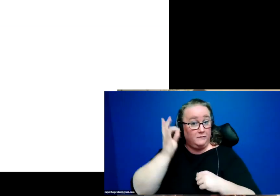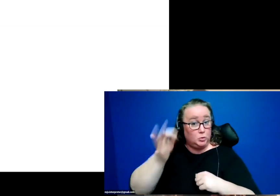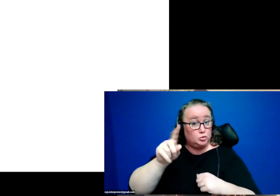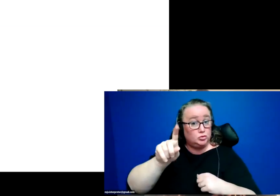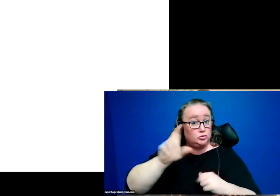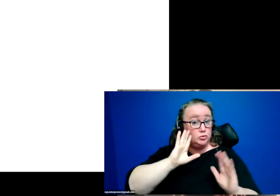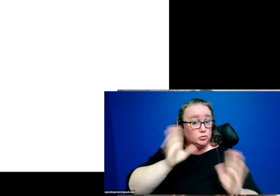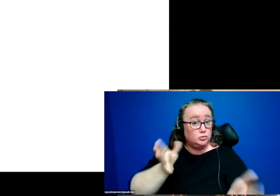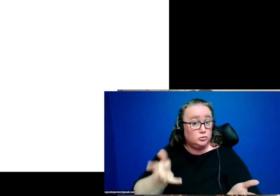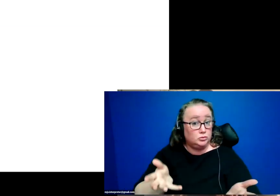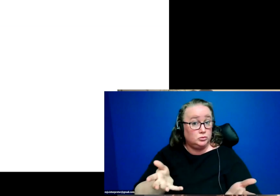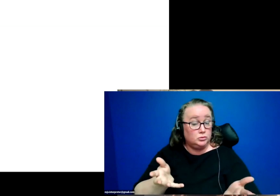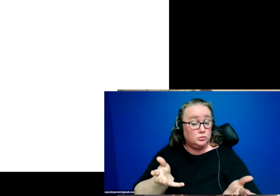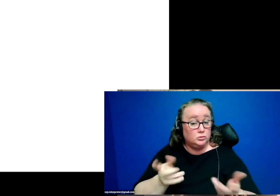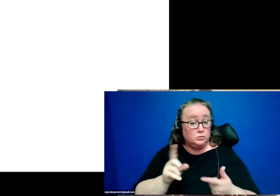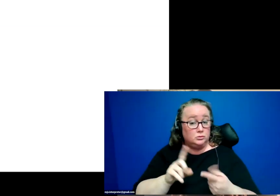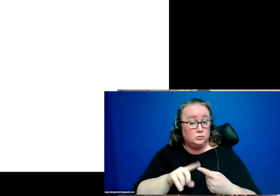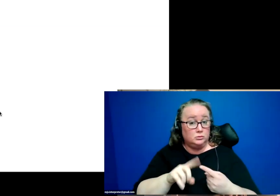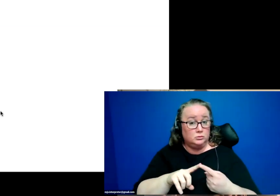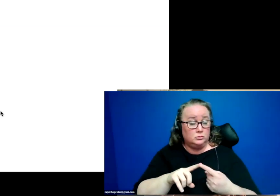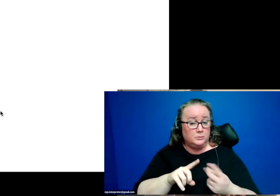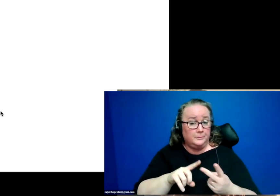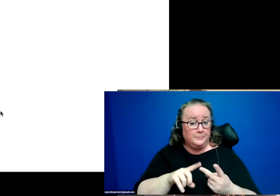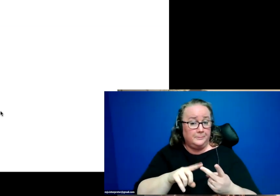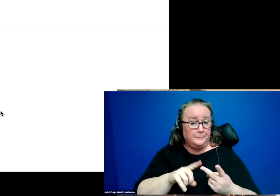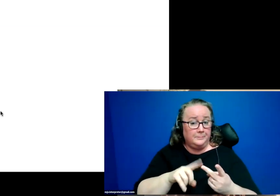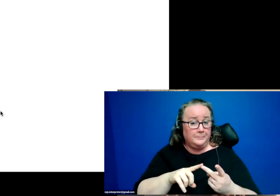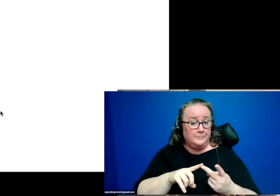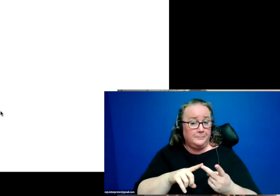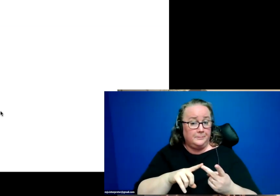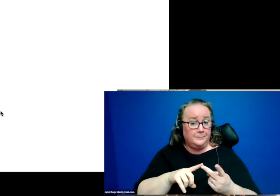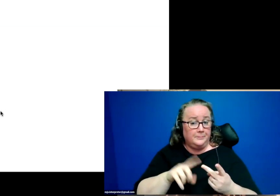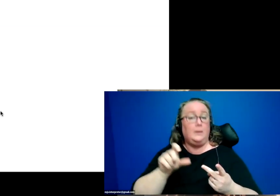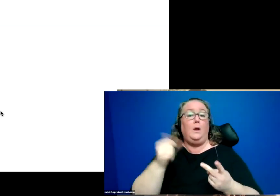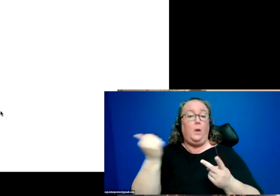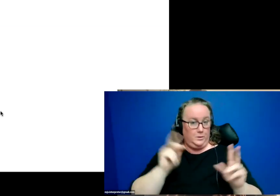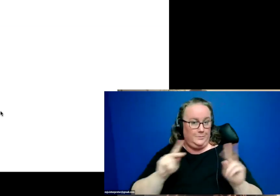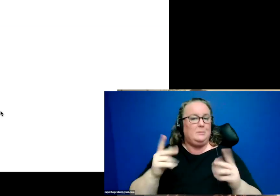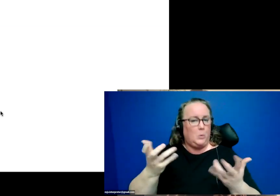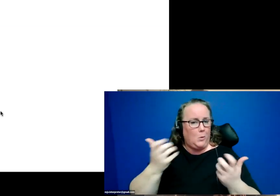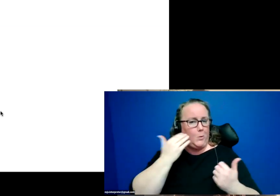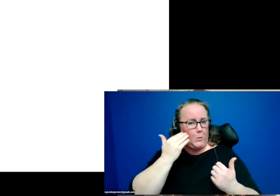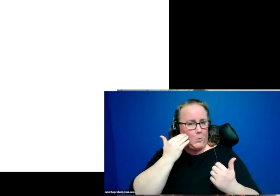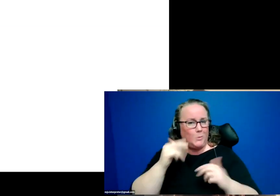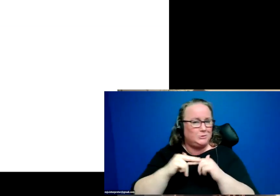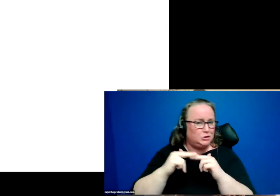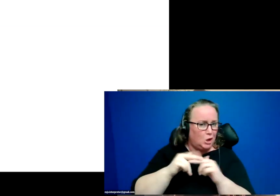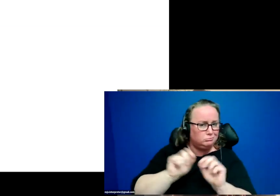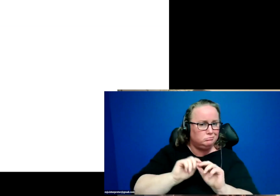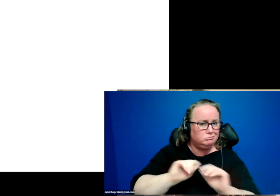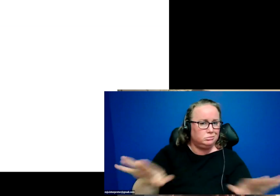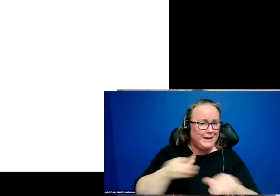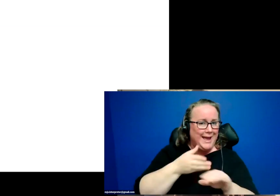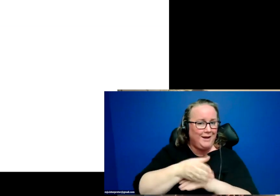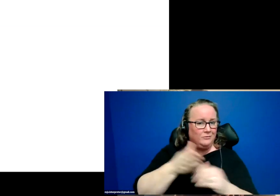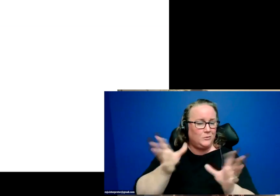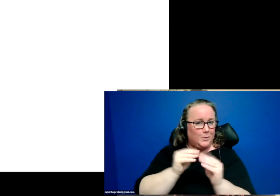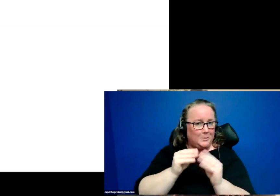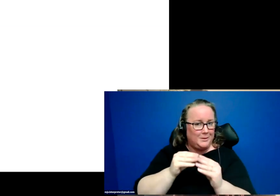And that was also asked for other folks about having the slides shared after the webinar. The answer to that is yes.